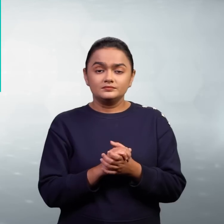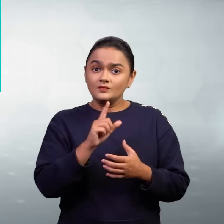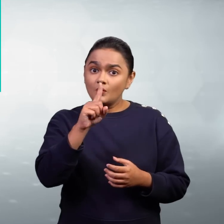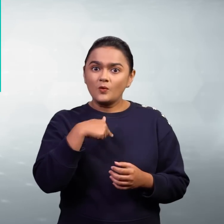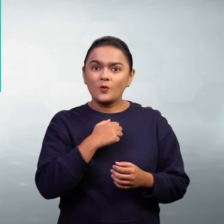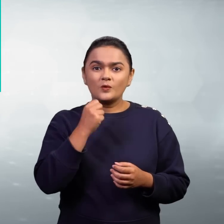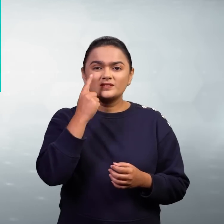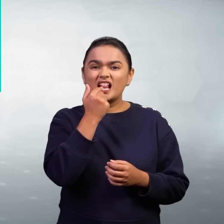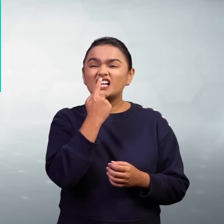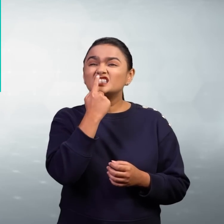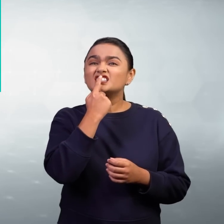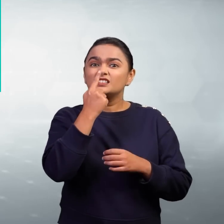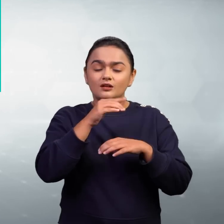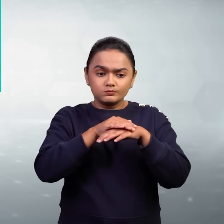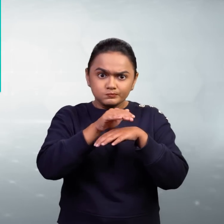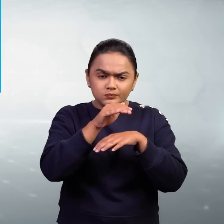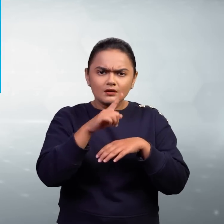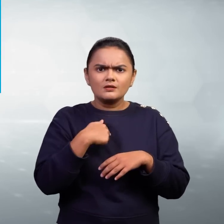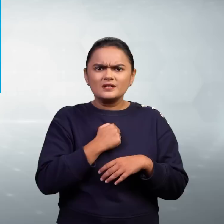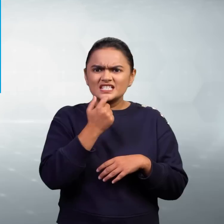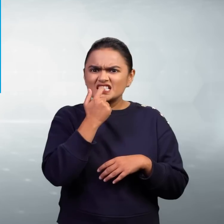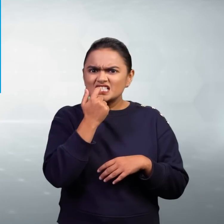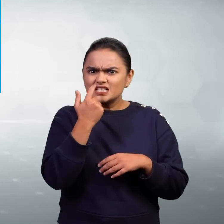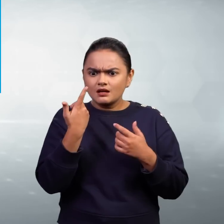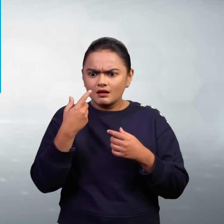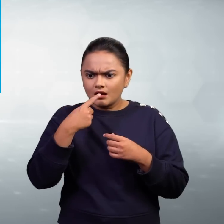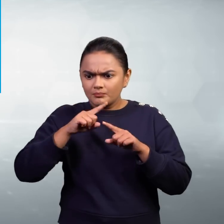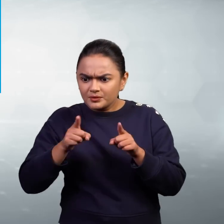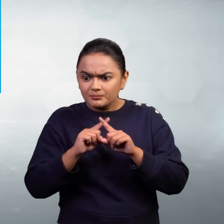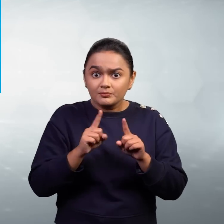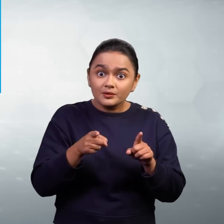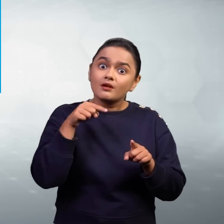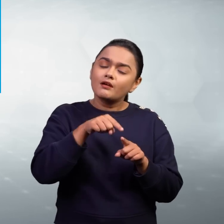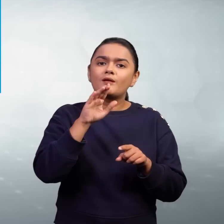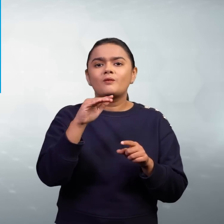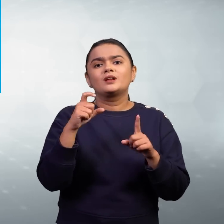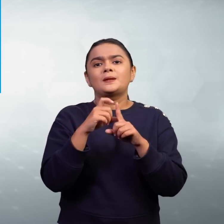We may develop swollen gums or lose teeth. These are also the risks of diabetes.